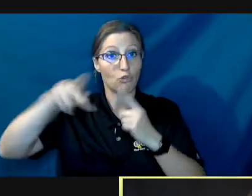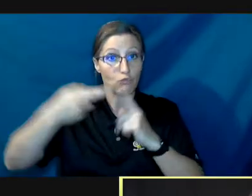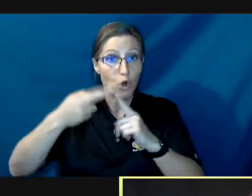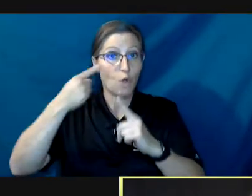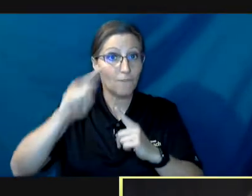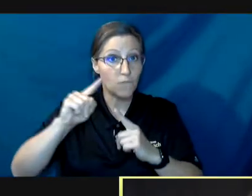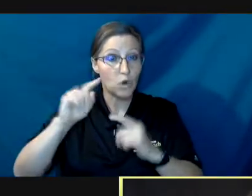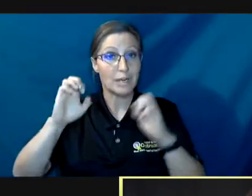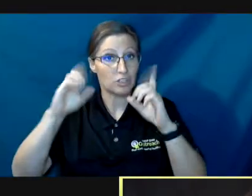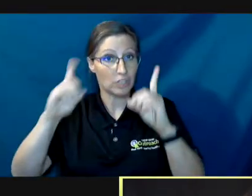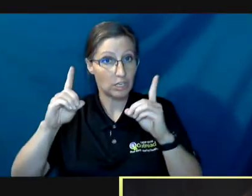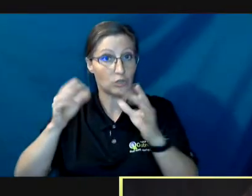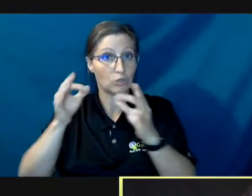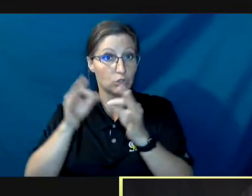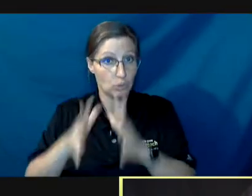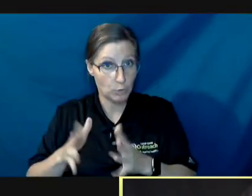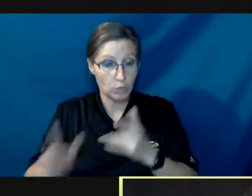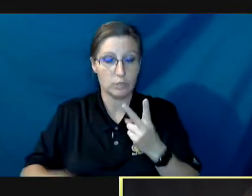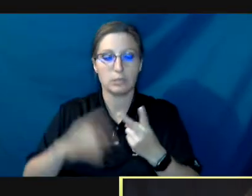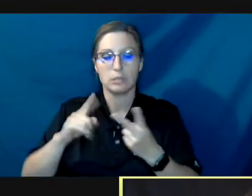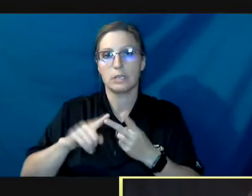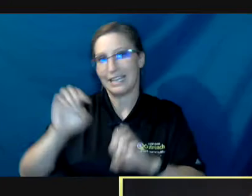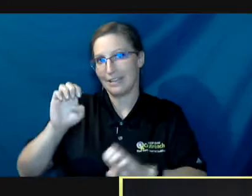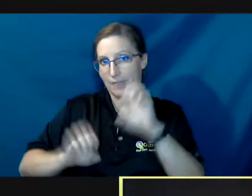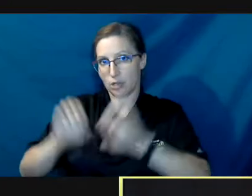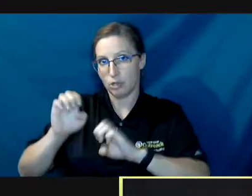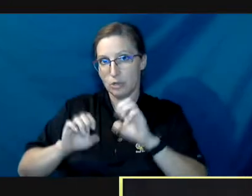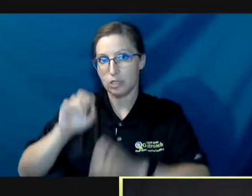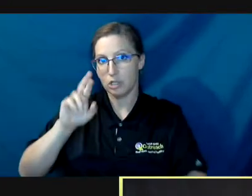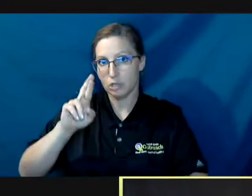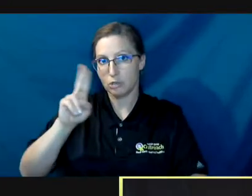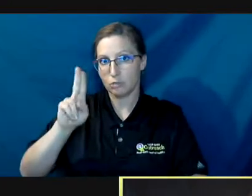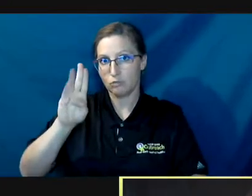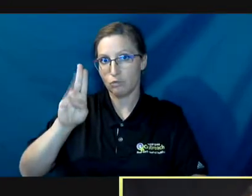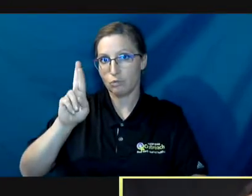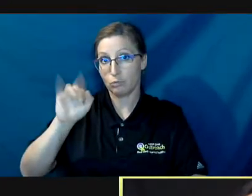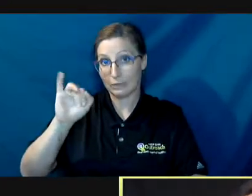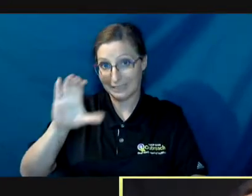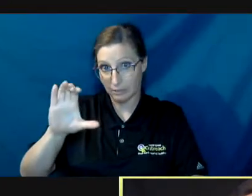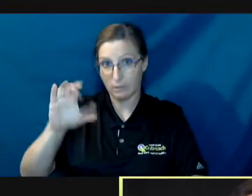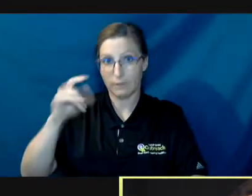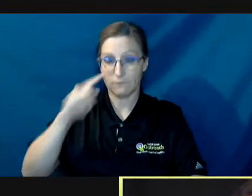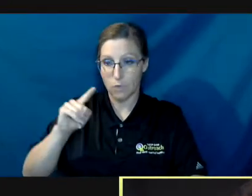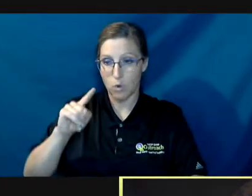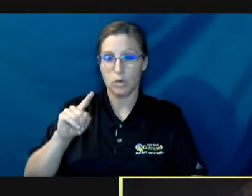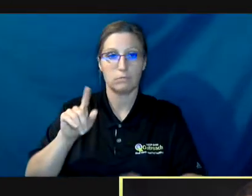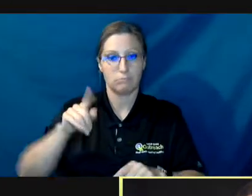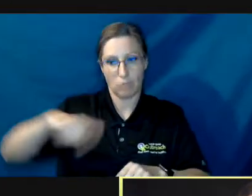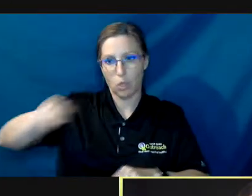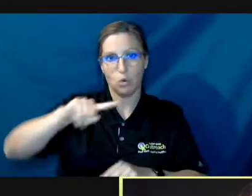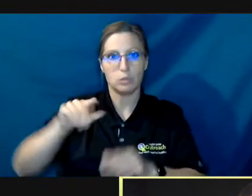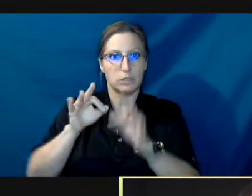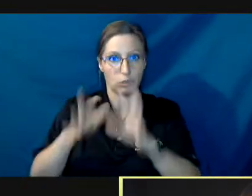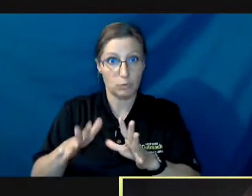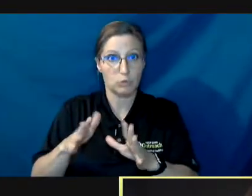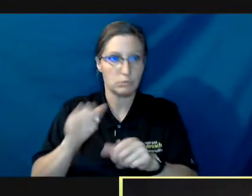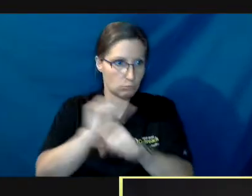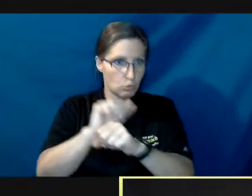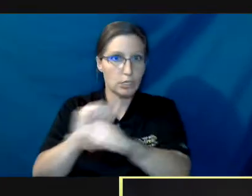and an evaluation rubric for evaluating the interpreters in the field that they're working in.